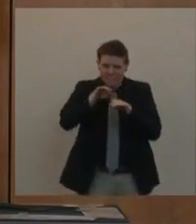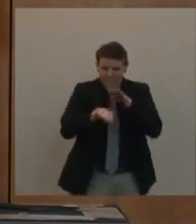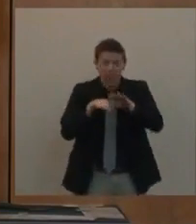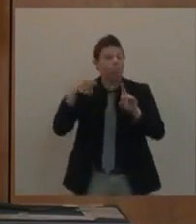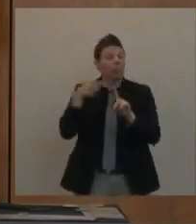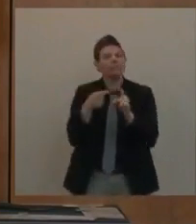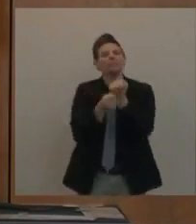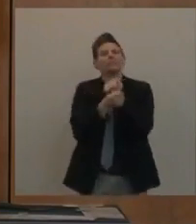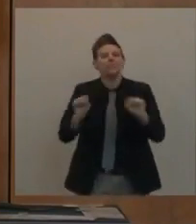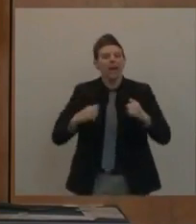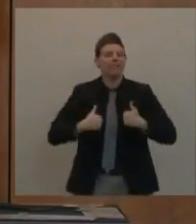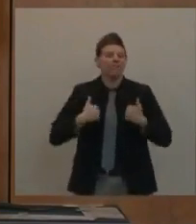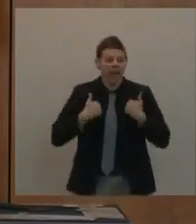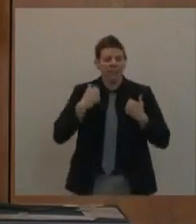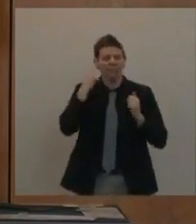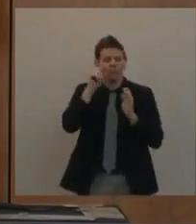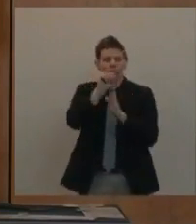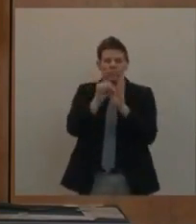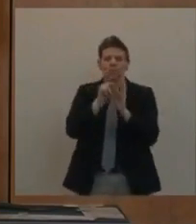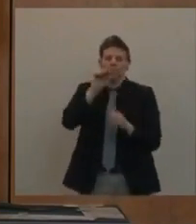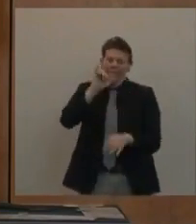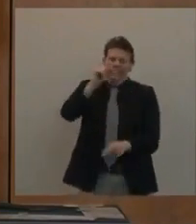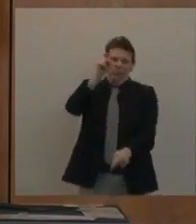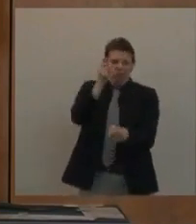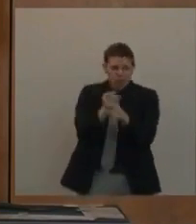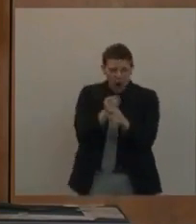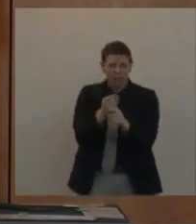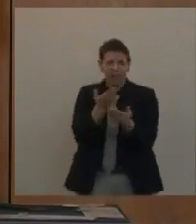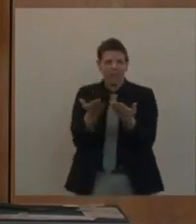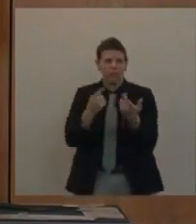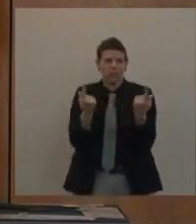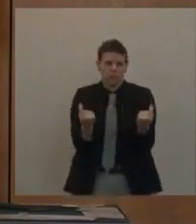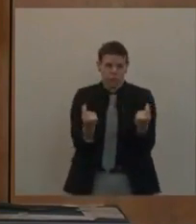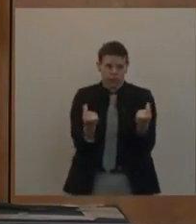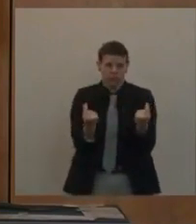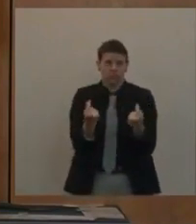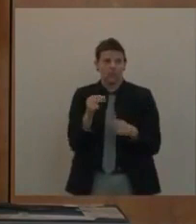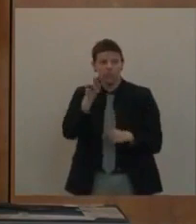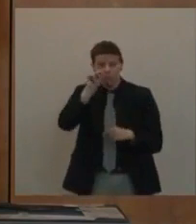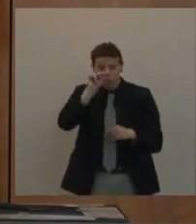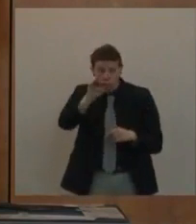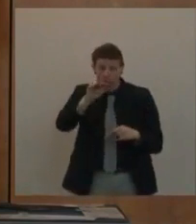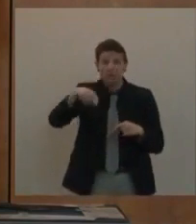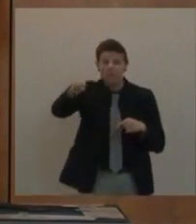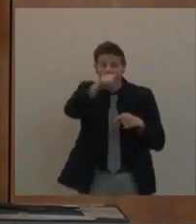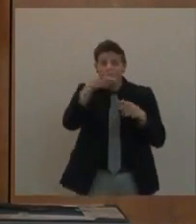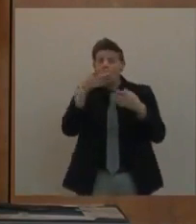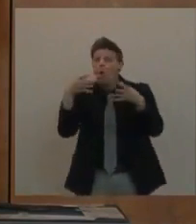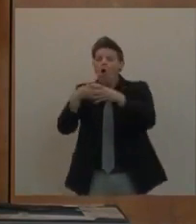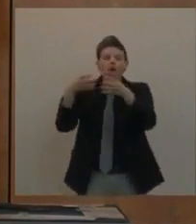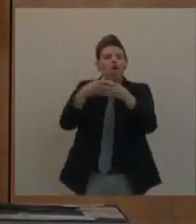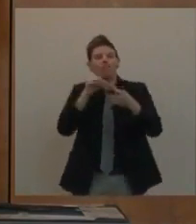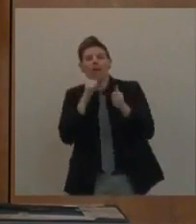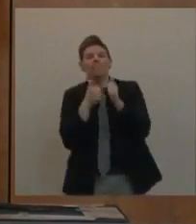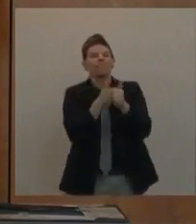BUT WE WILL TAKE EVERY PRECAUTION. TO MAKE SURE WE ARE SAVING LIVES IN THE STATE.